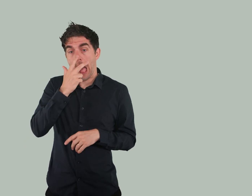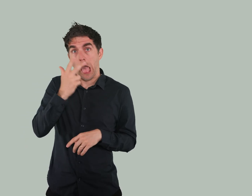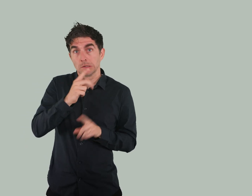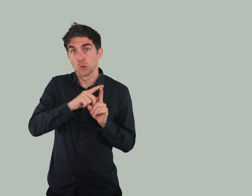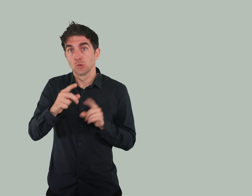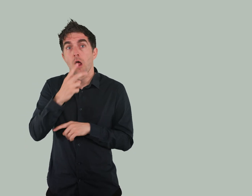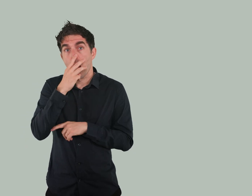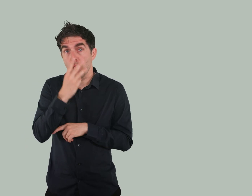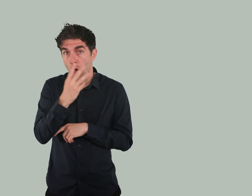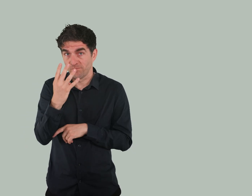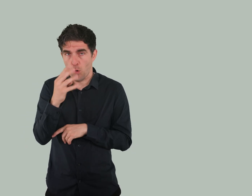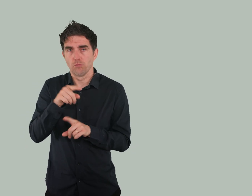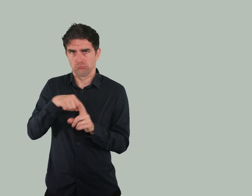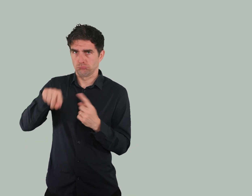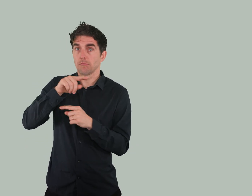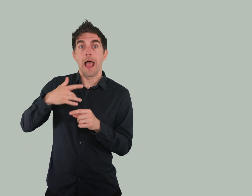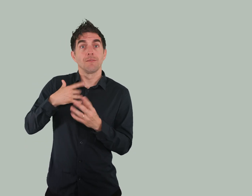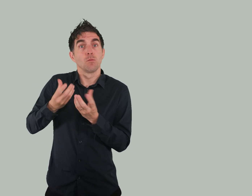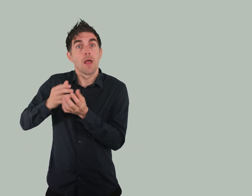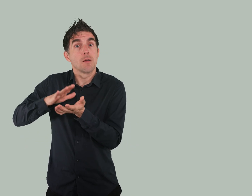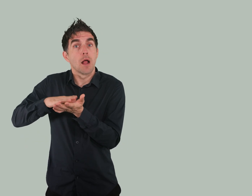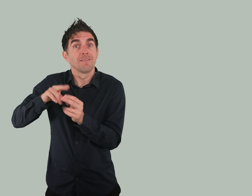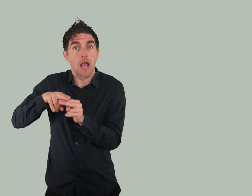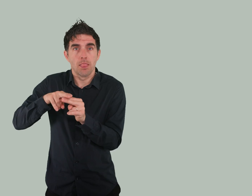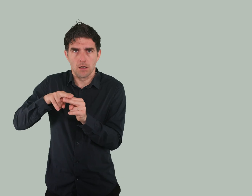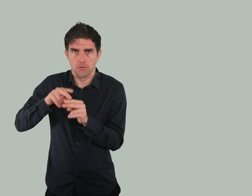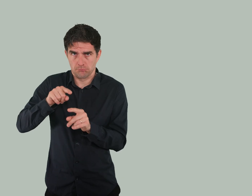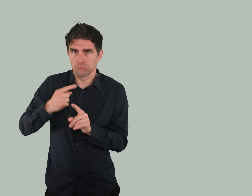that the share of 18- to 34-year-olds living with their parents